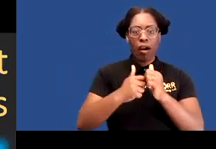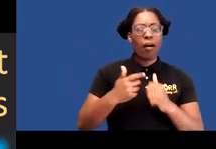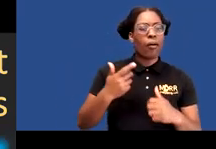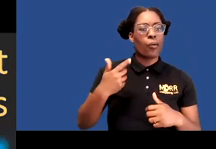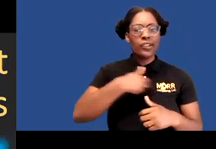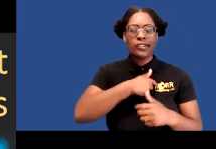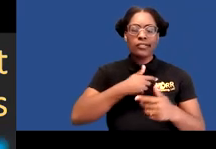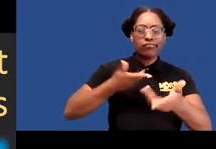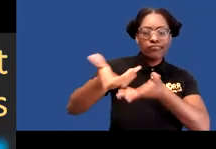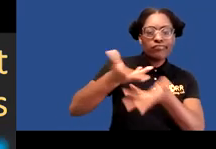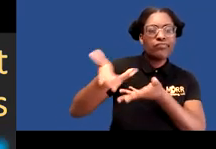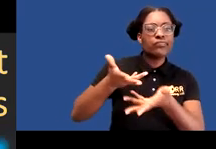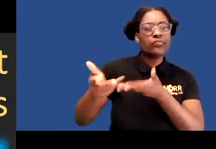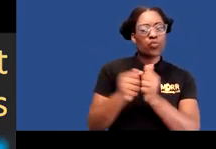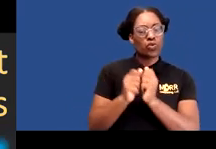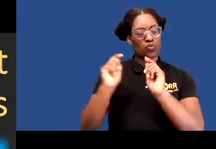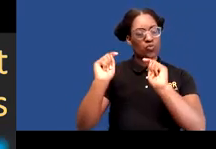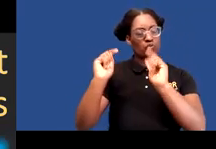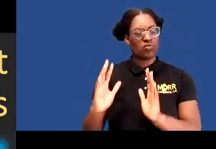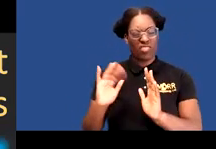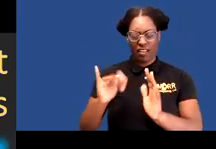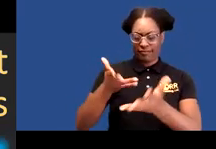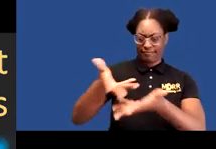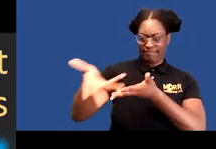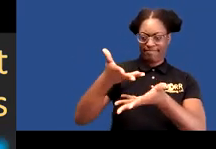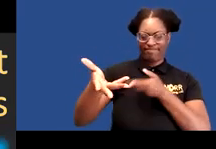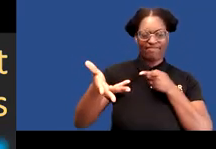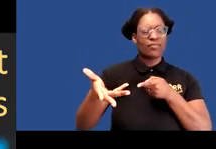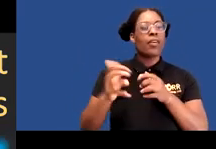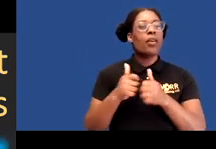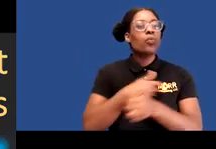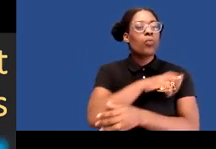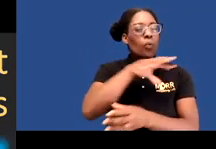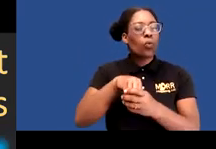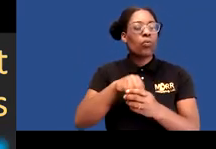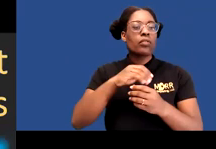how can we, through those interactions, convey an appreciation for linguistic diversity.